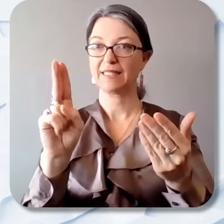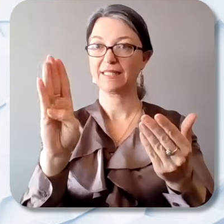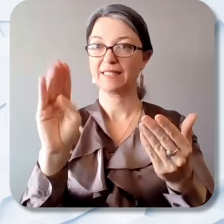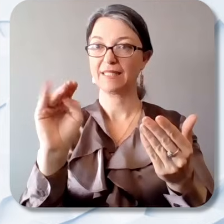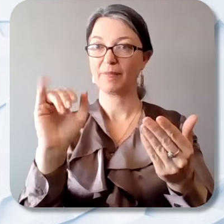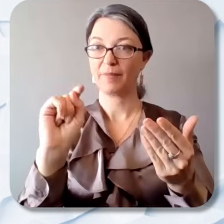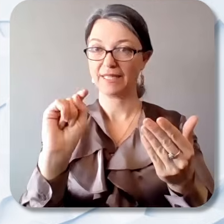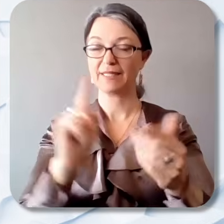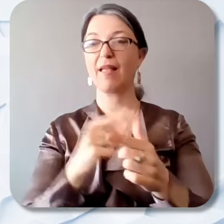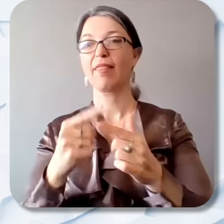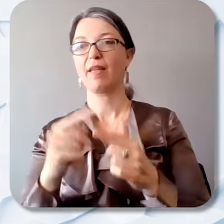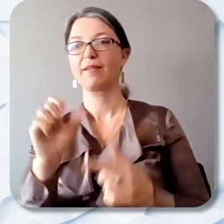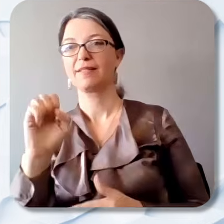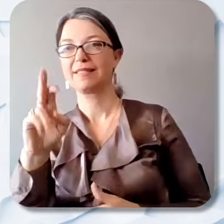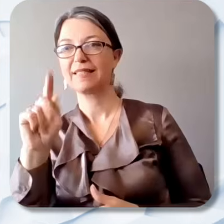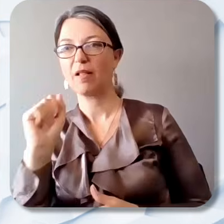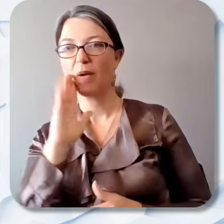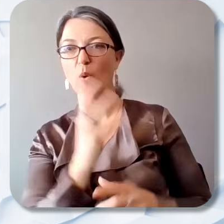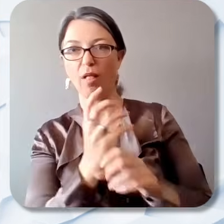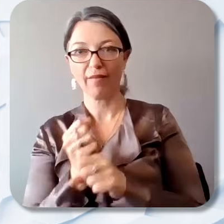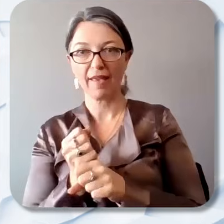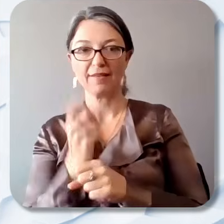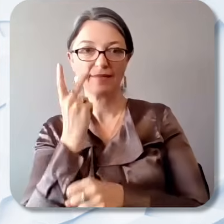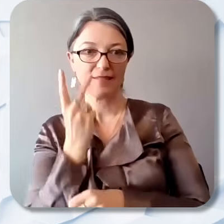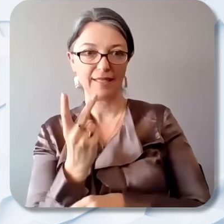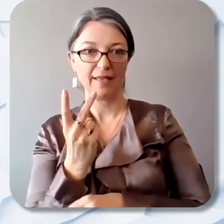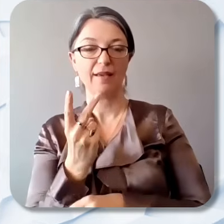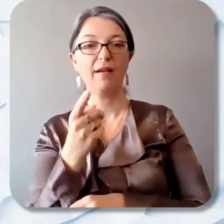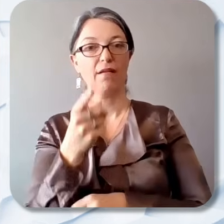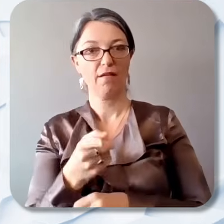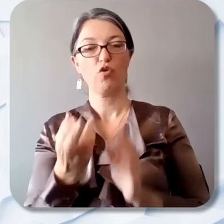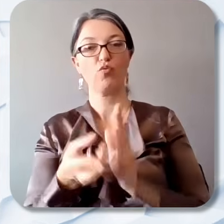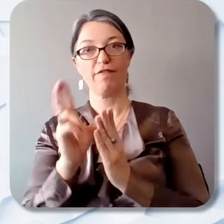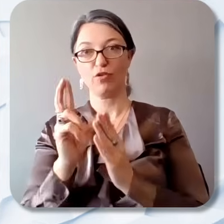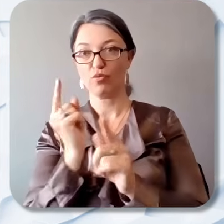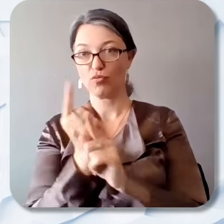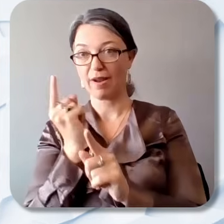will then get to see it and take a look to review the submission and then they will do